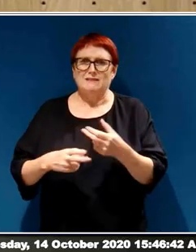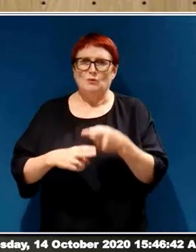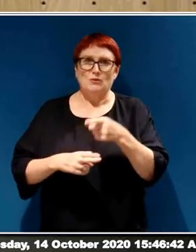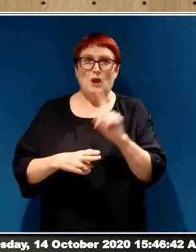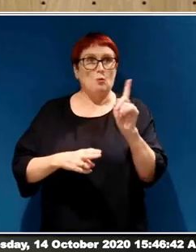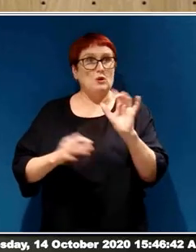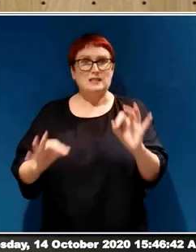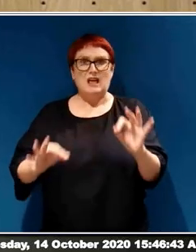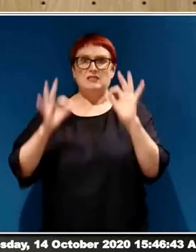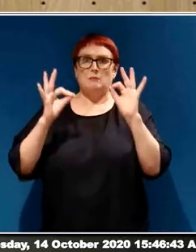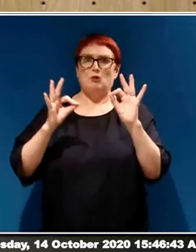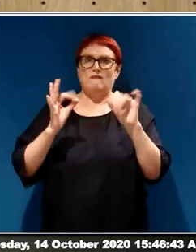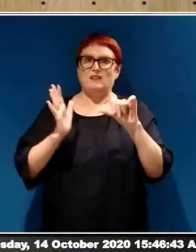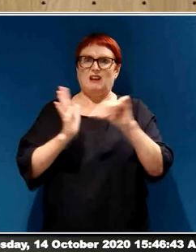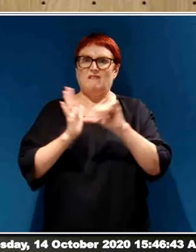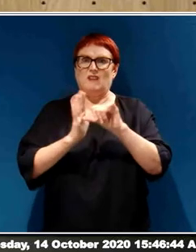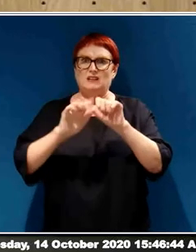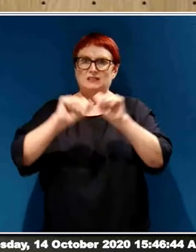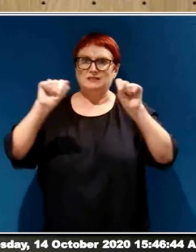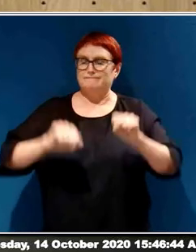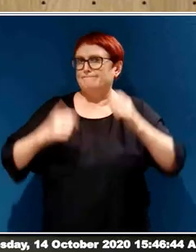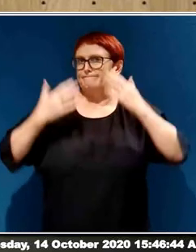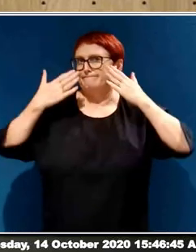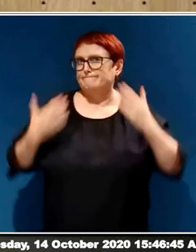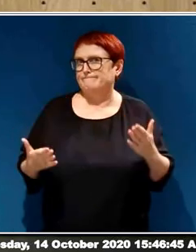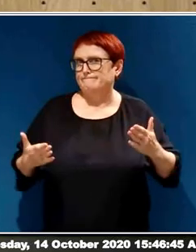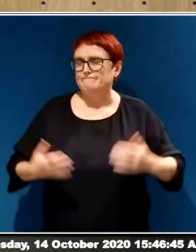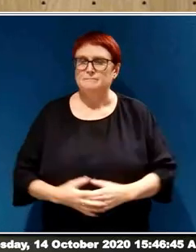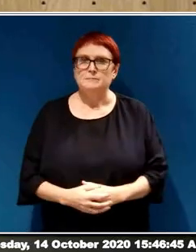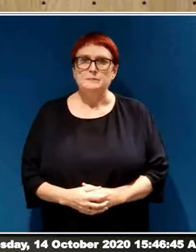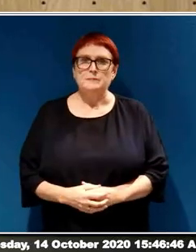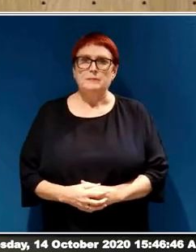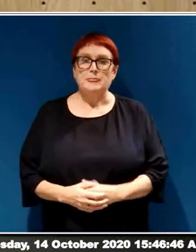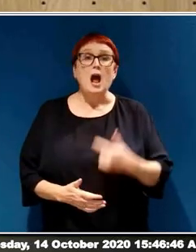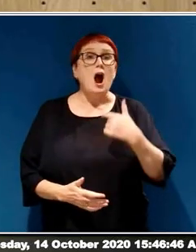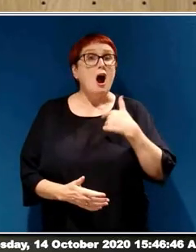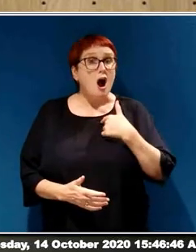I strongly support a system that can address the needs of a student with a